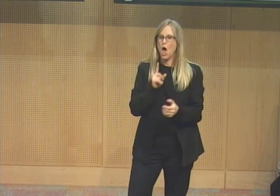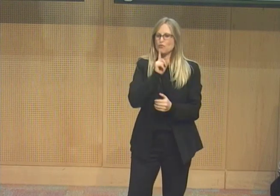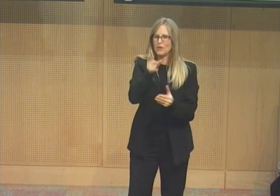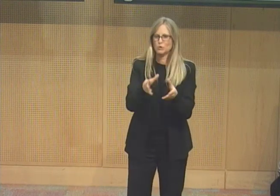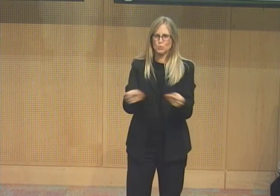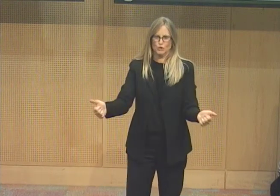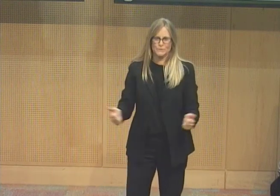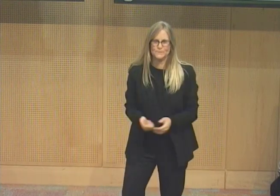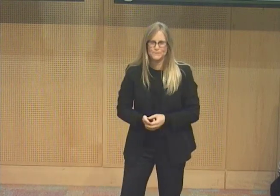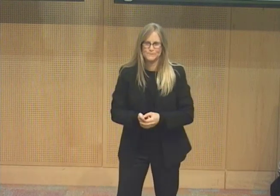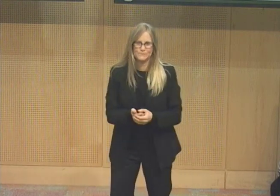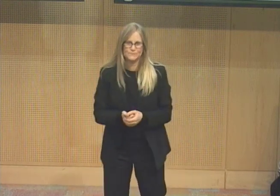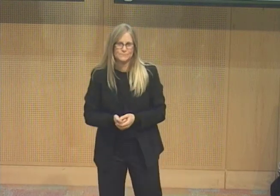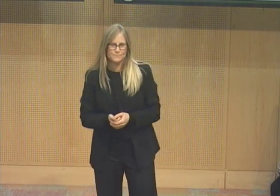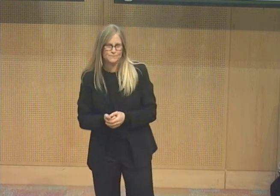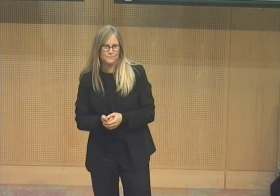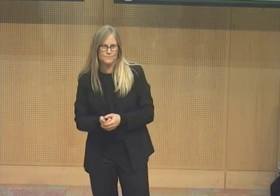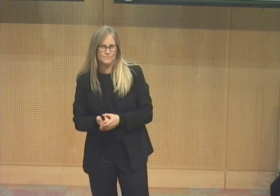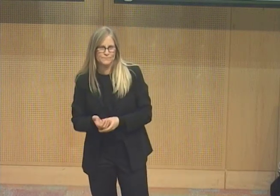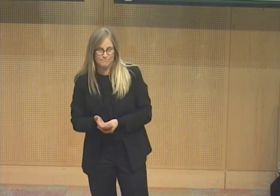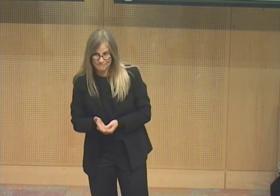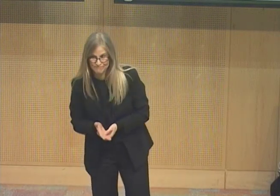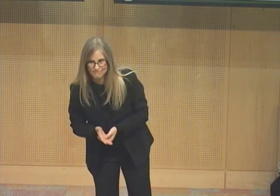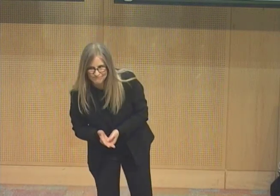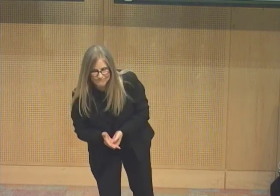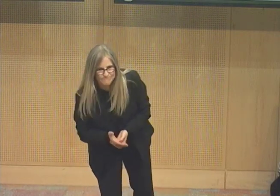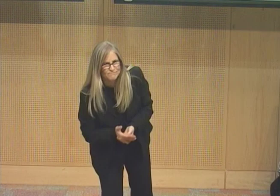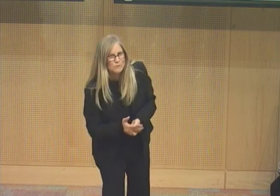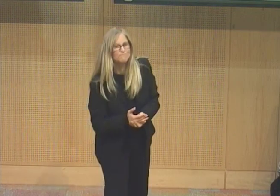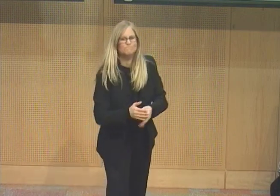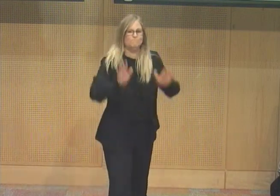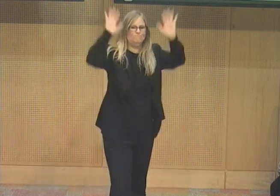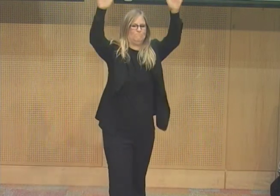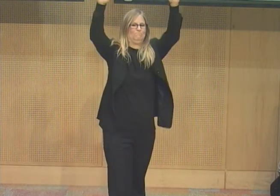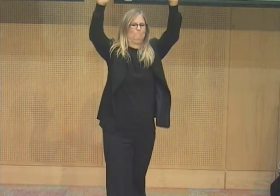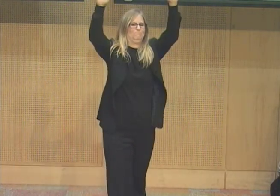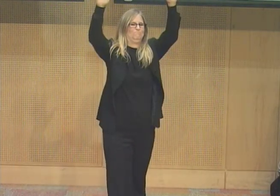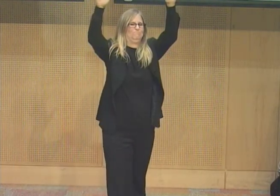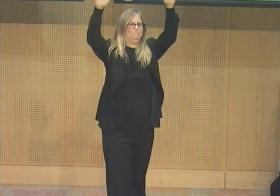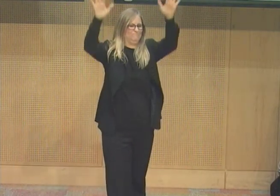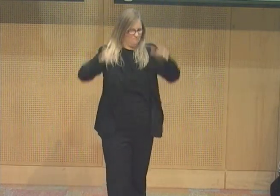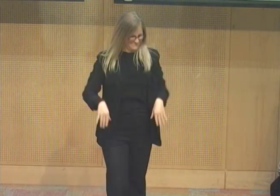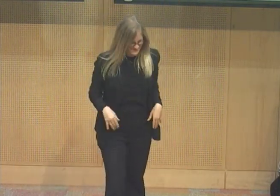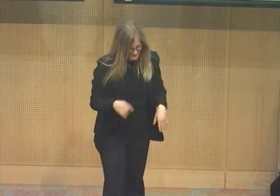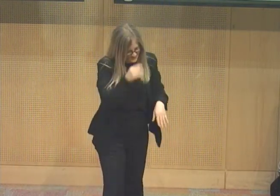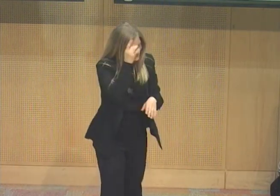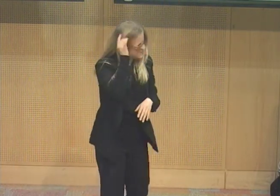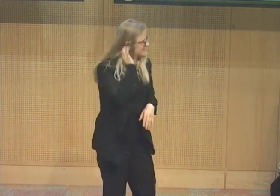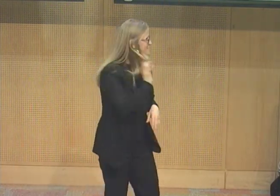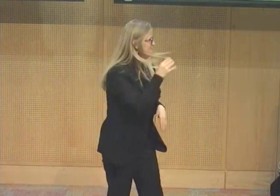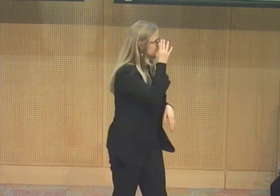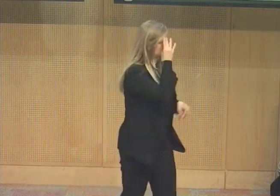If we want a solution, we have to know how we're viewed, and then we can work towards a better existence.